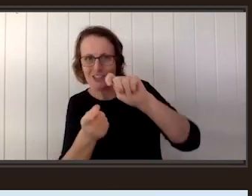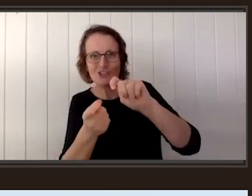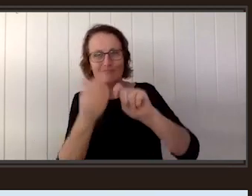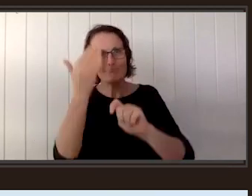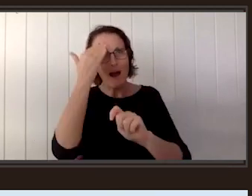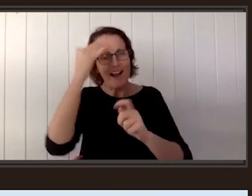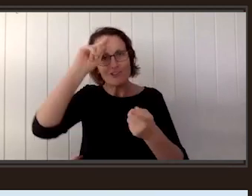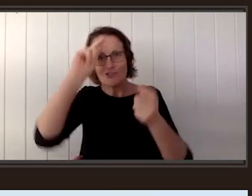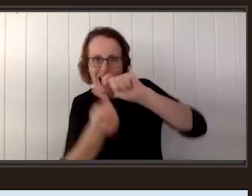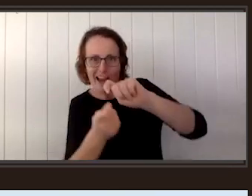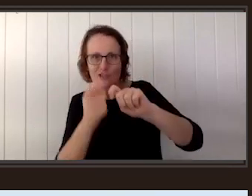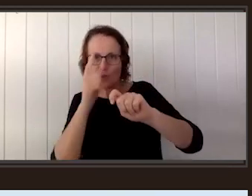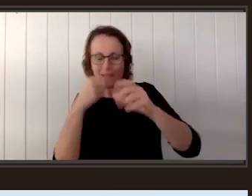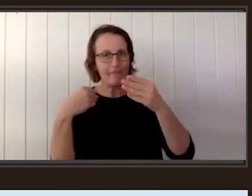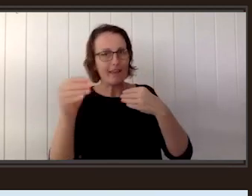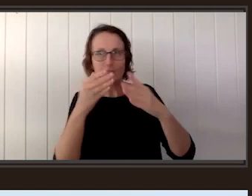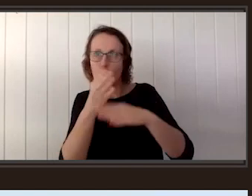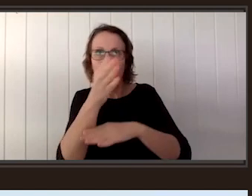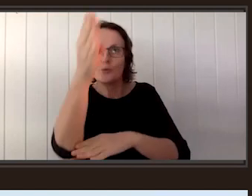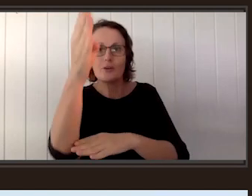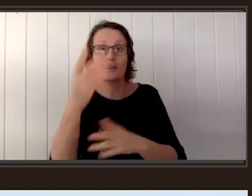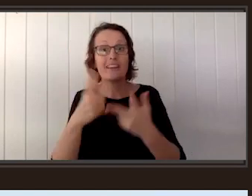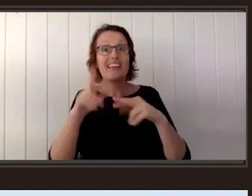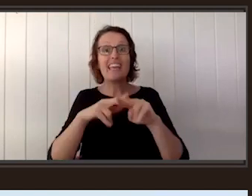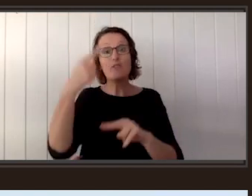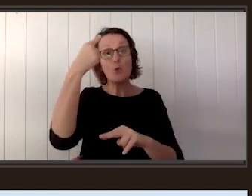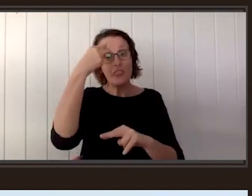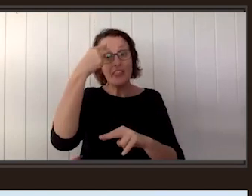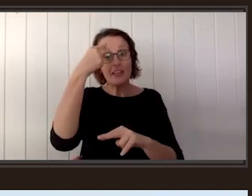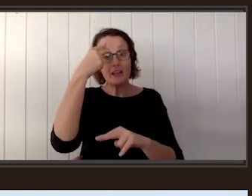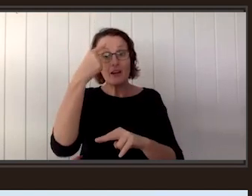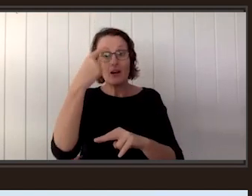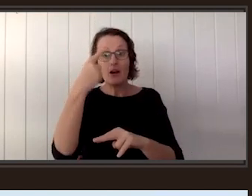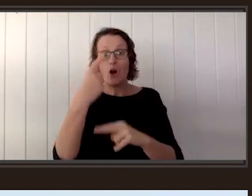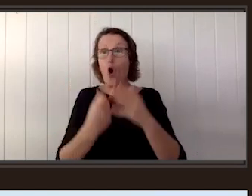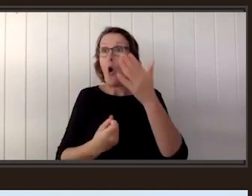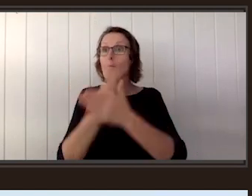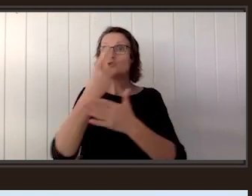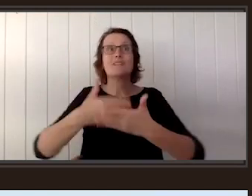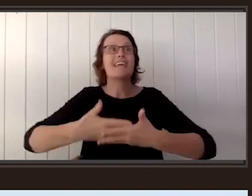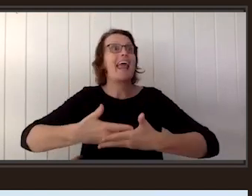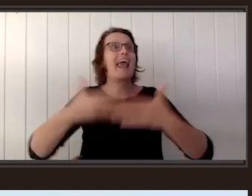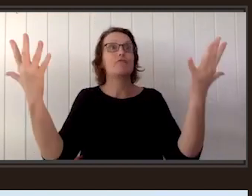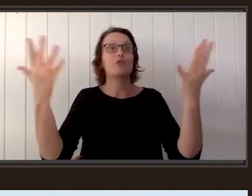the future. Because continuing on with this view of "opportunity is everywhere and we just need to look for it" is going to be the thing